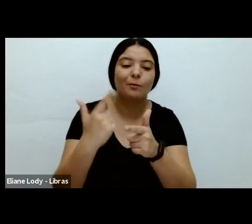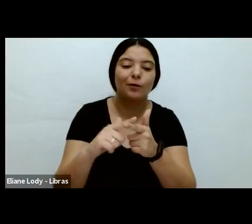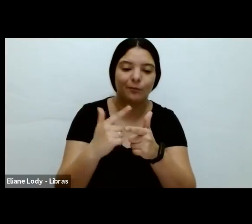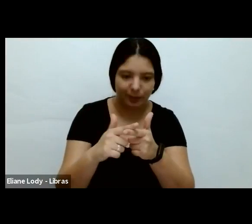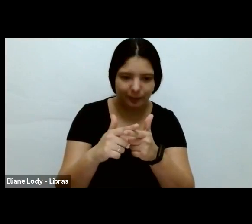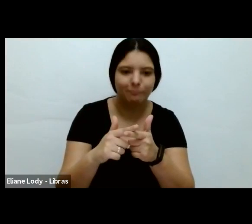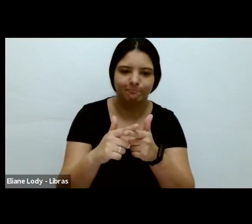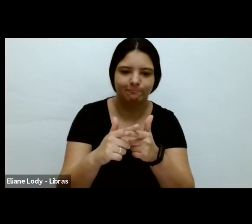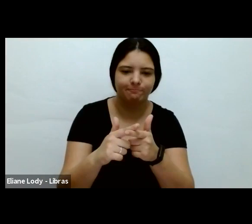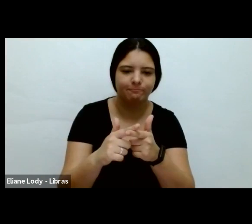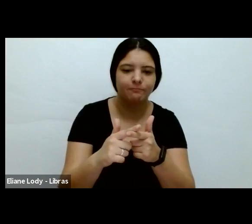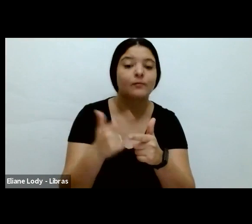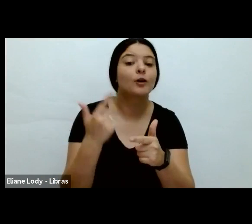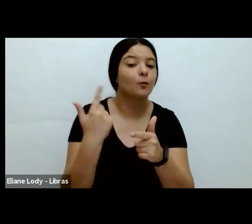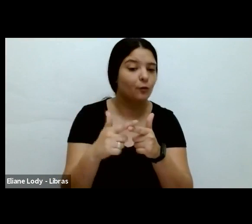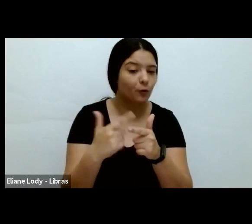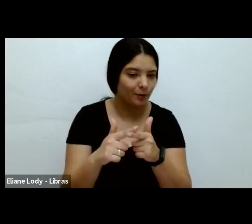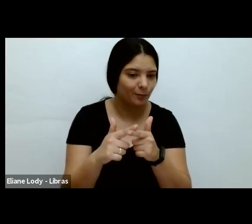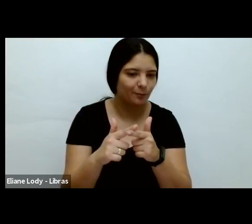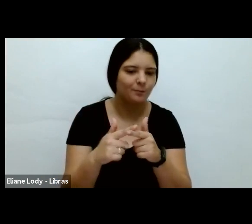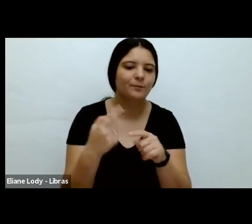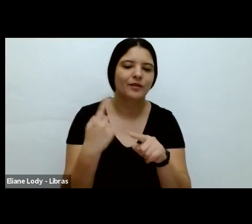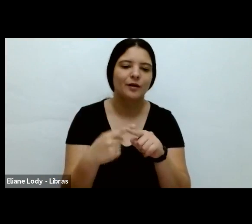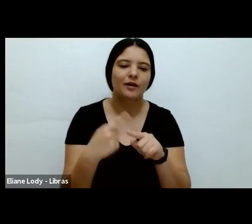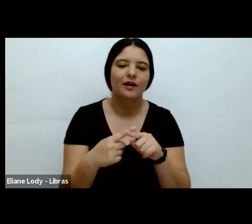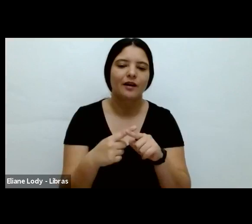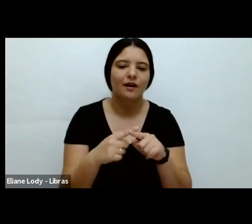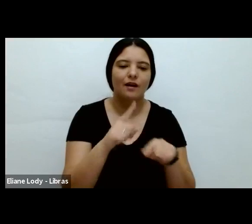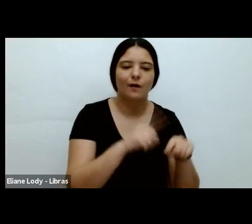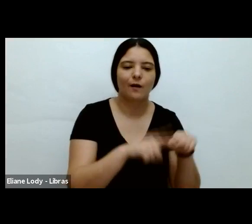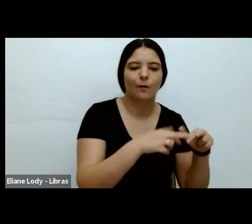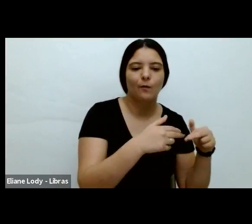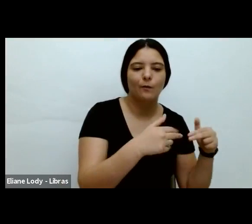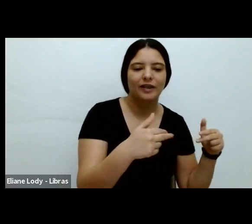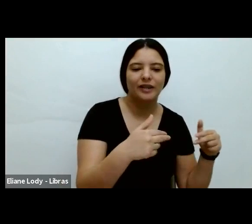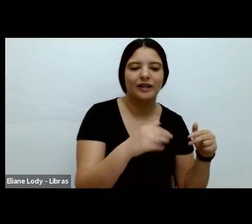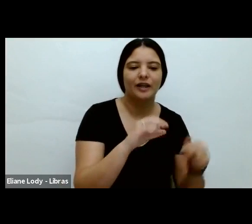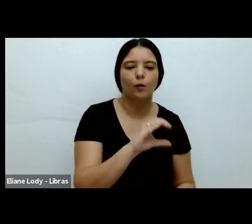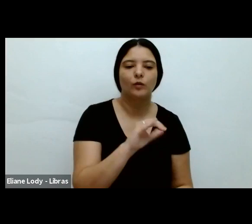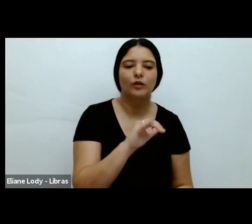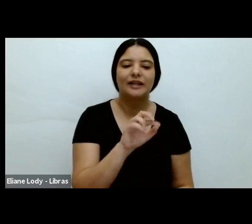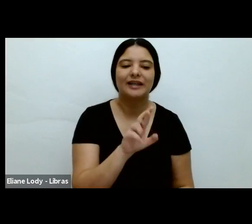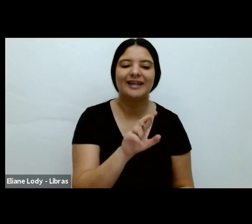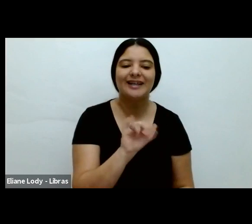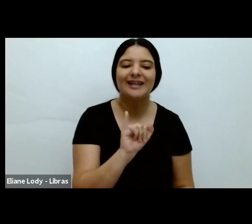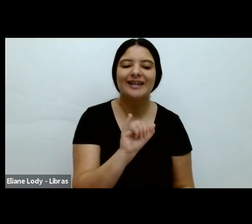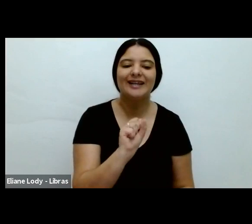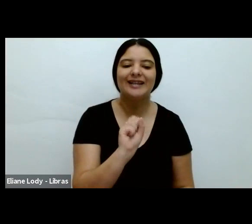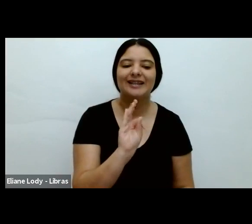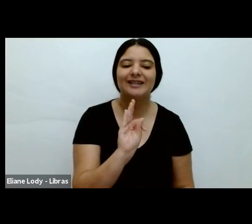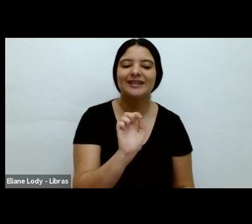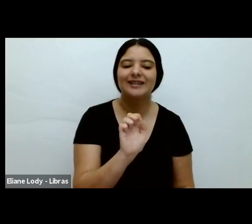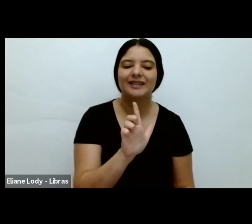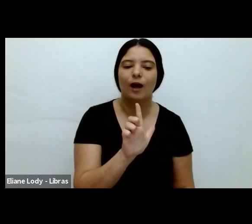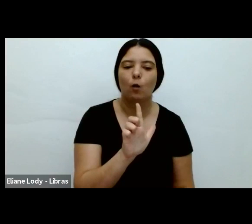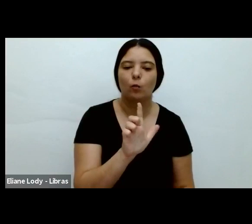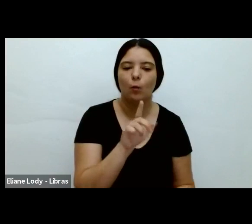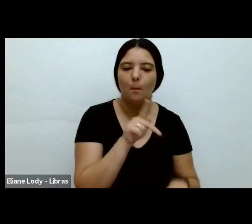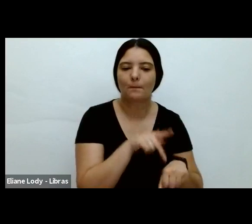could could could not people could could could not be put into put. ut as a PArt of the veggies ut as a PArt of the vegetable fats, it was kind of. of it, like little bit